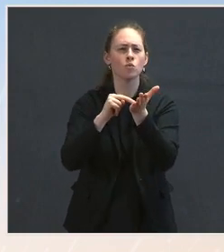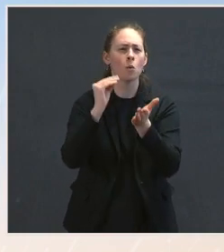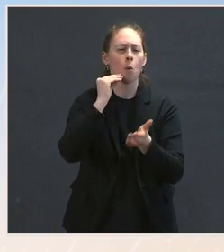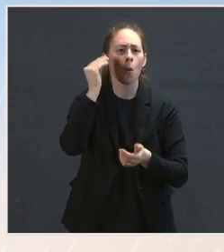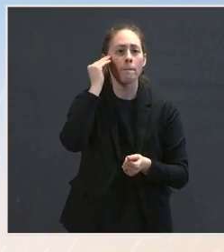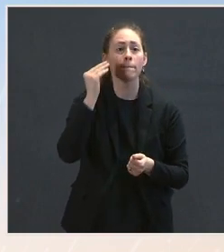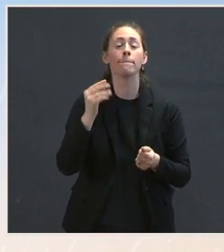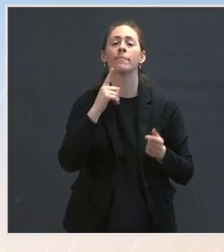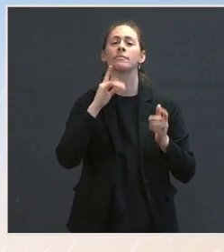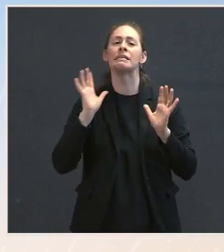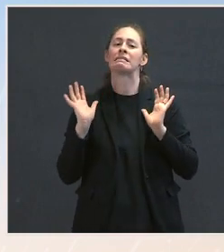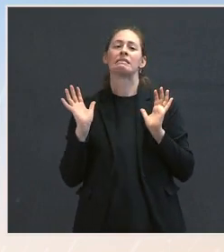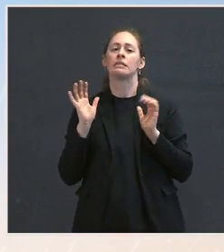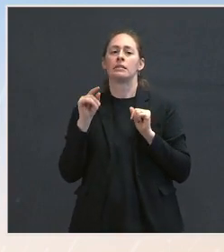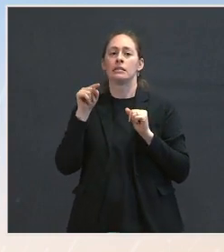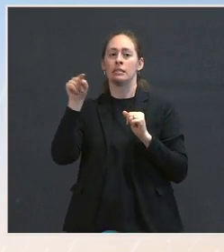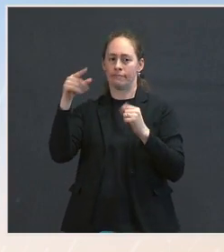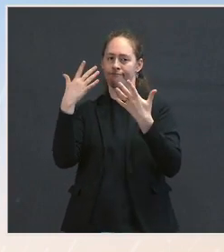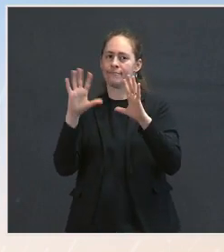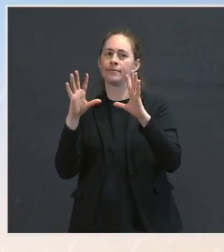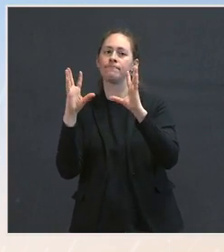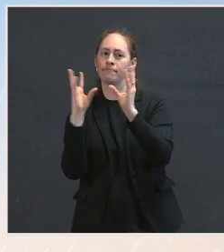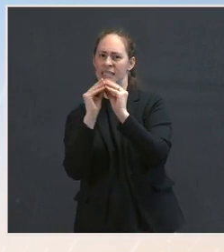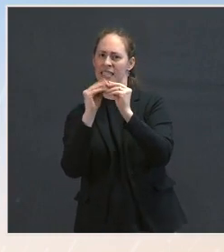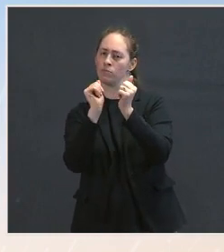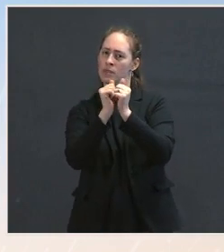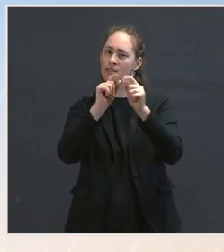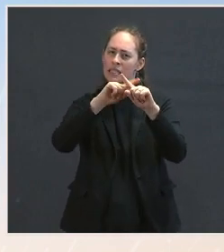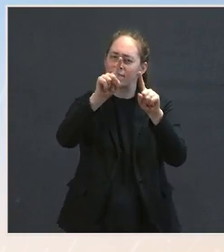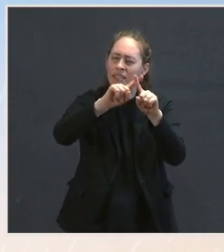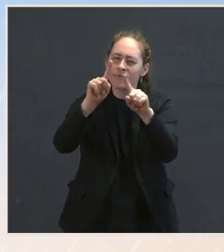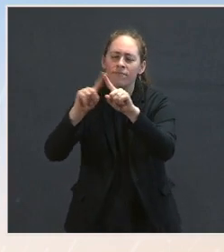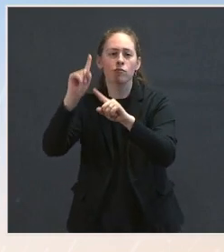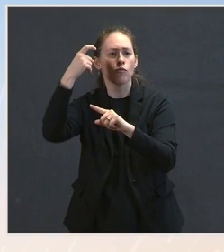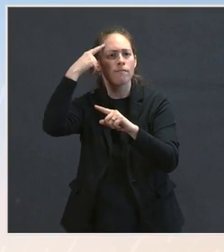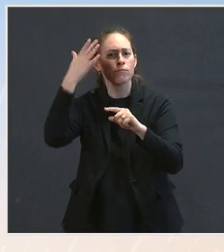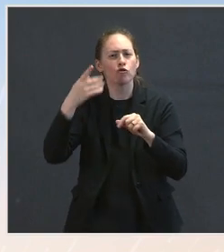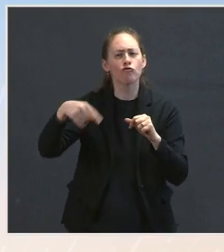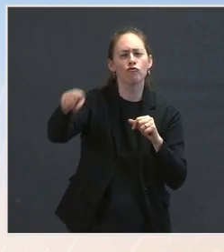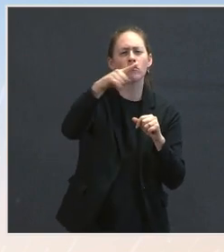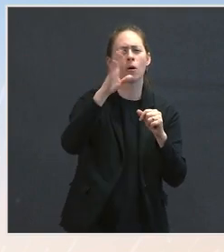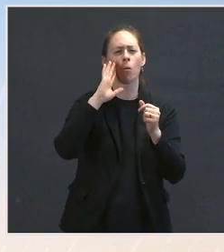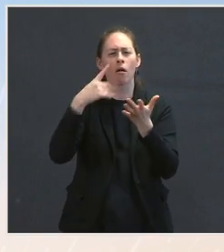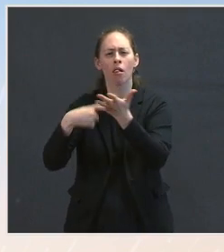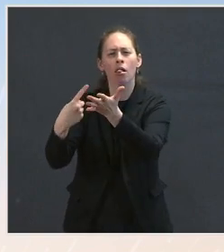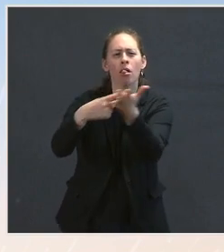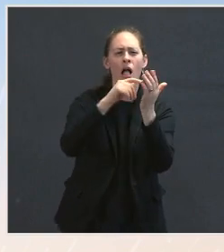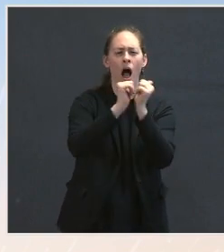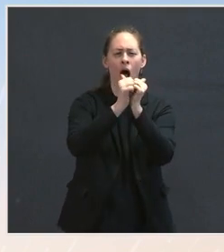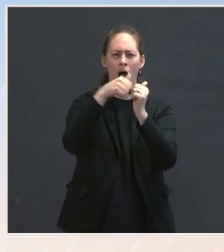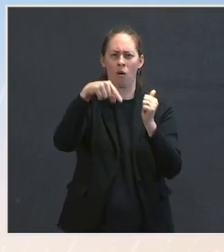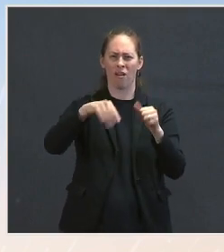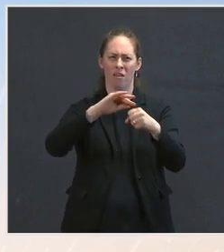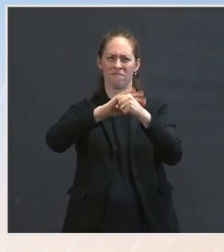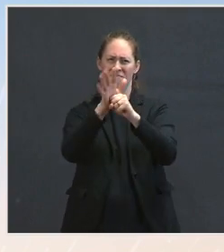about how we can all work together to address the pandemic and get relief to the American people, and that's what I expect the focus of the meeting to be on.